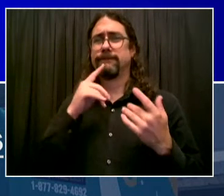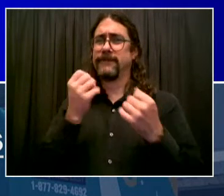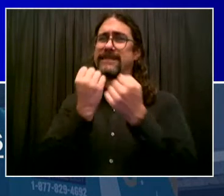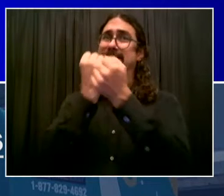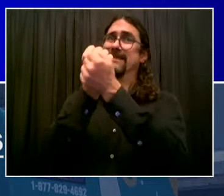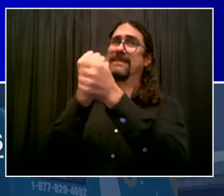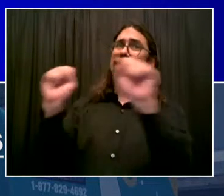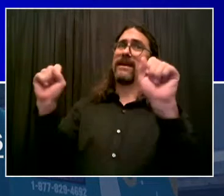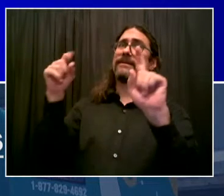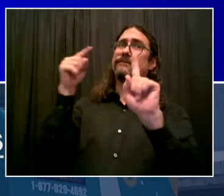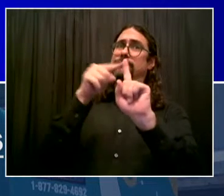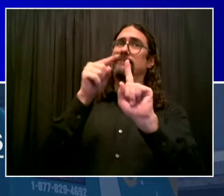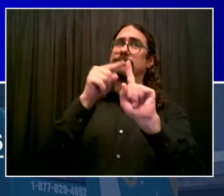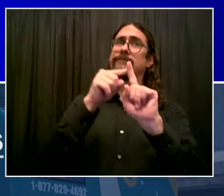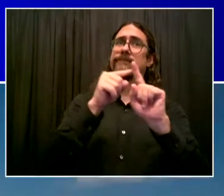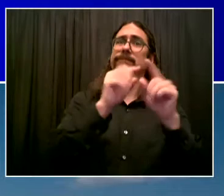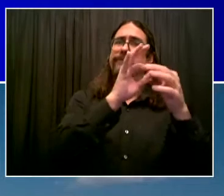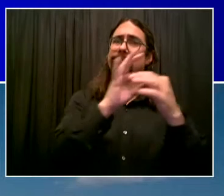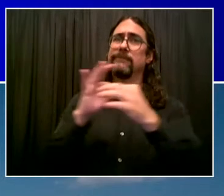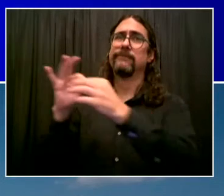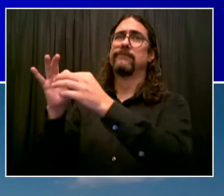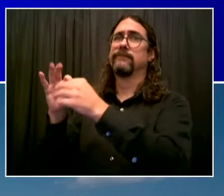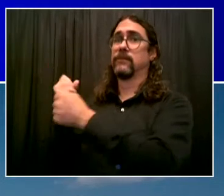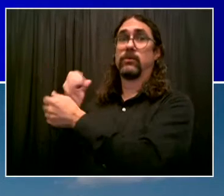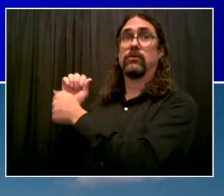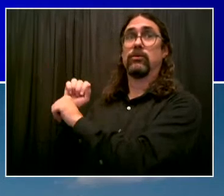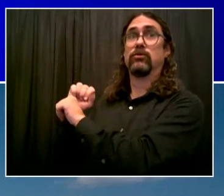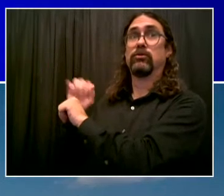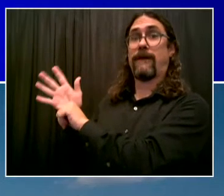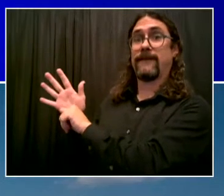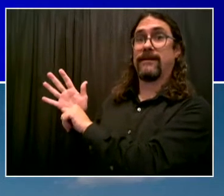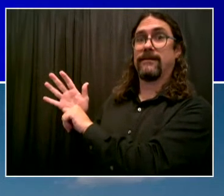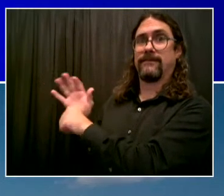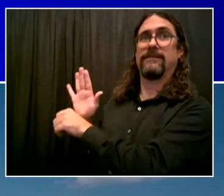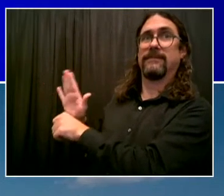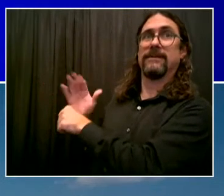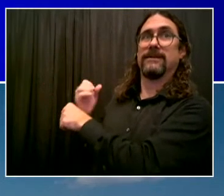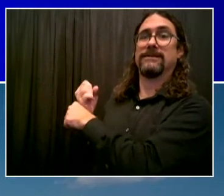OKAY, NOW TALKING ABOUT KEEPING US STAVE